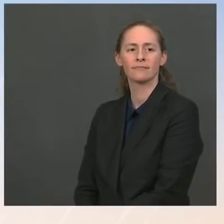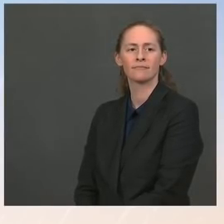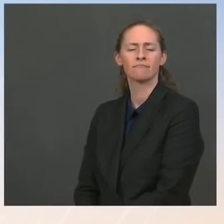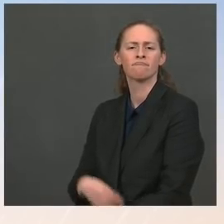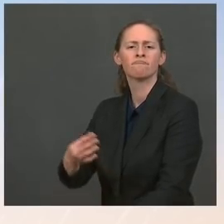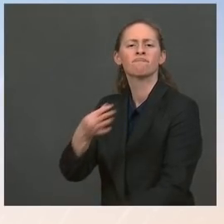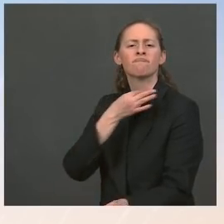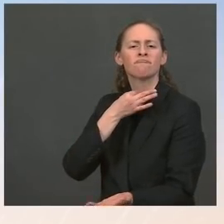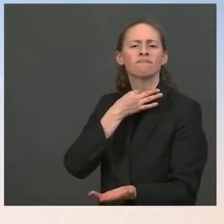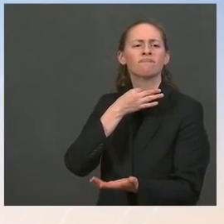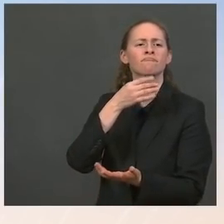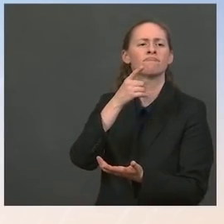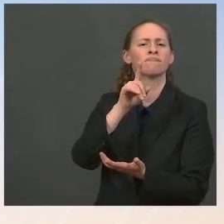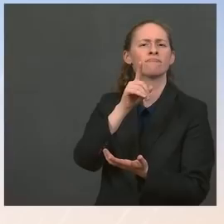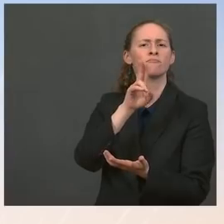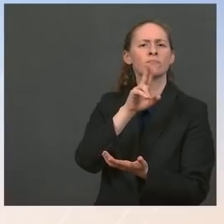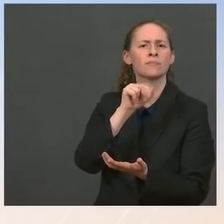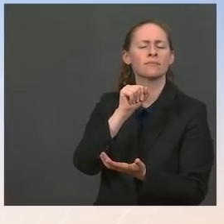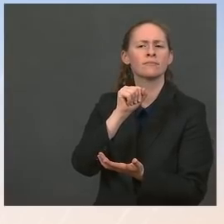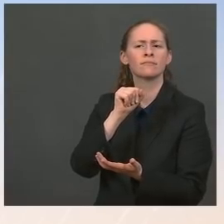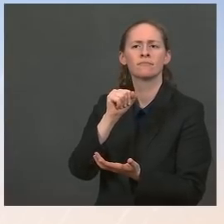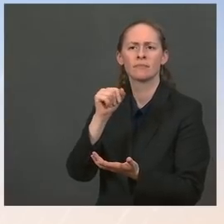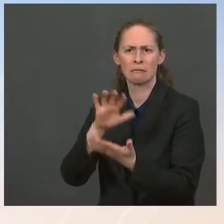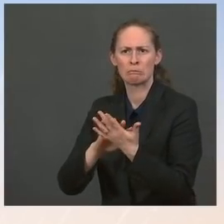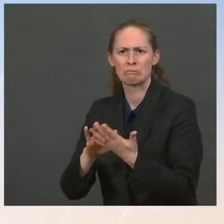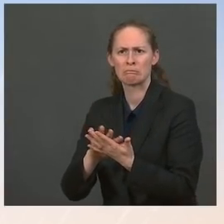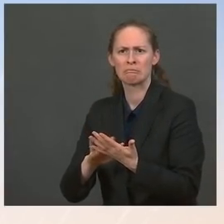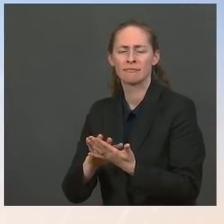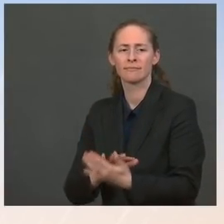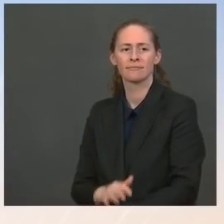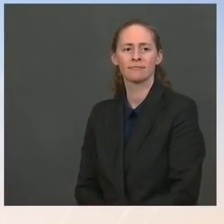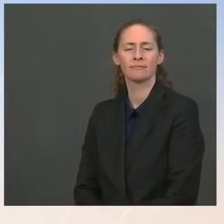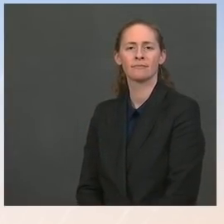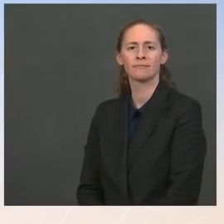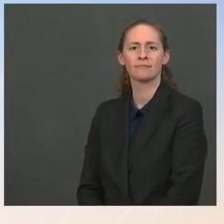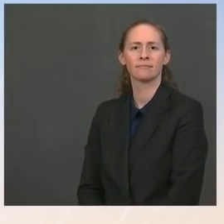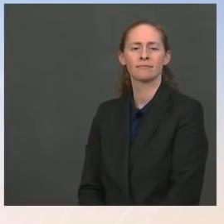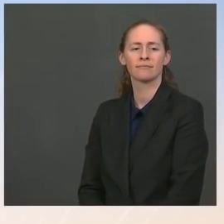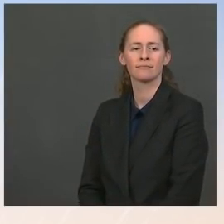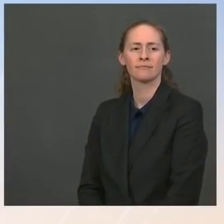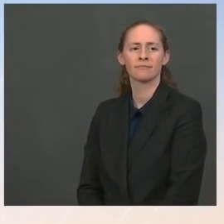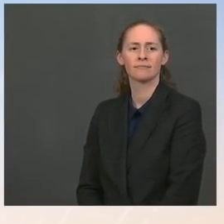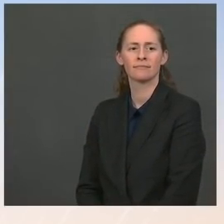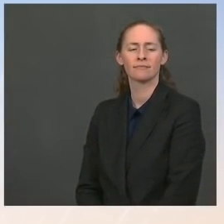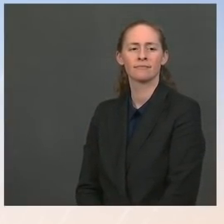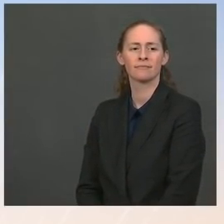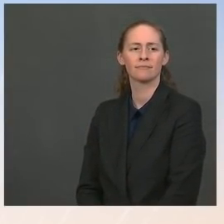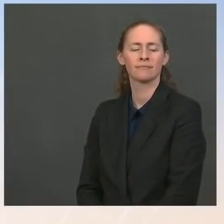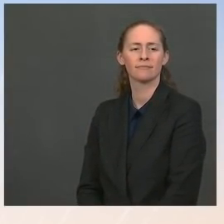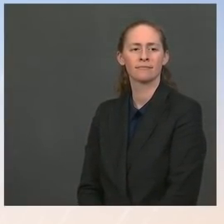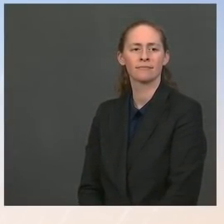on talks that CIA Director Burns held in Moscow last week? He was there at the request of the President.